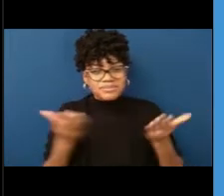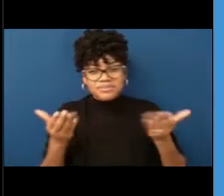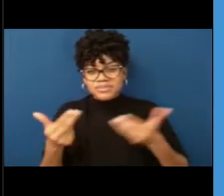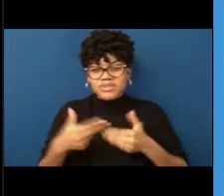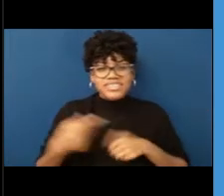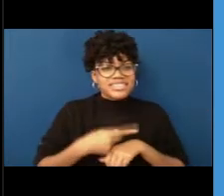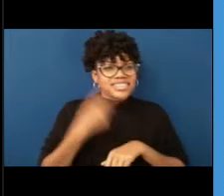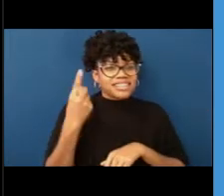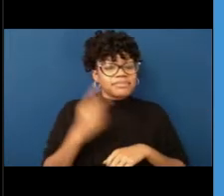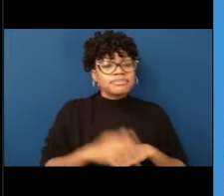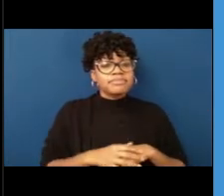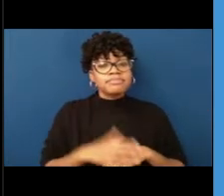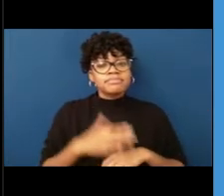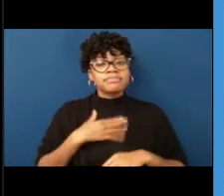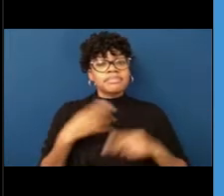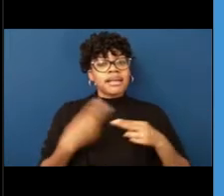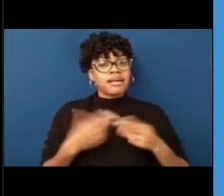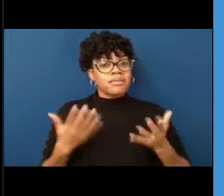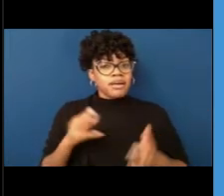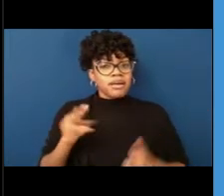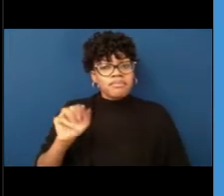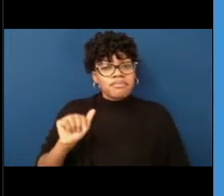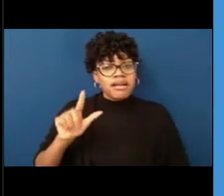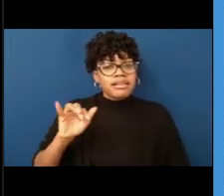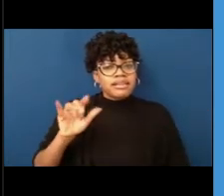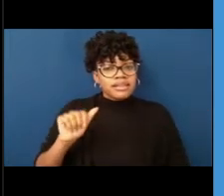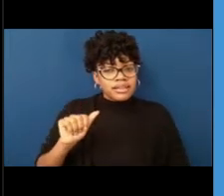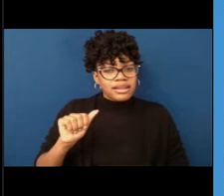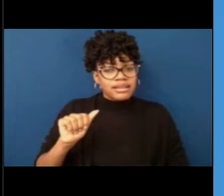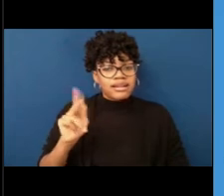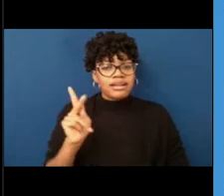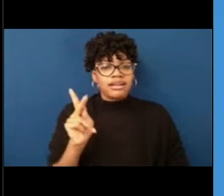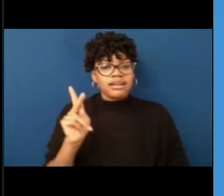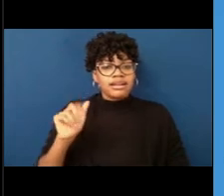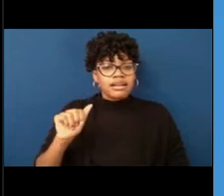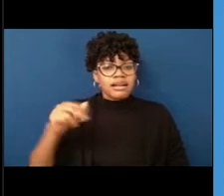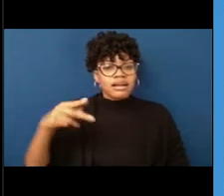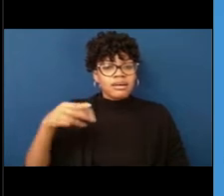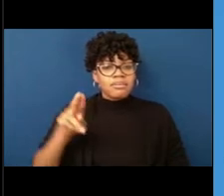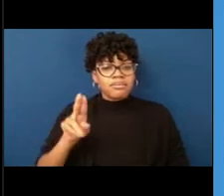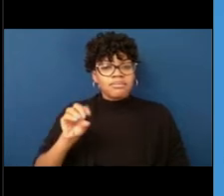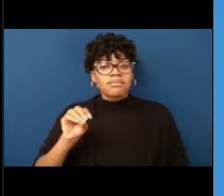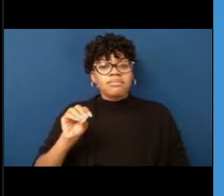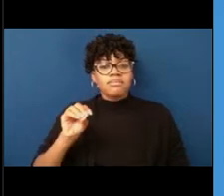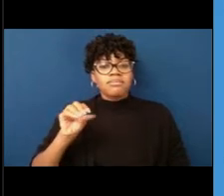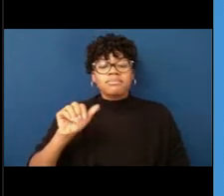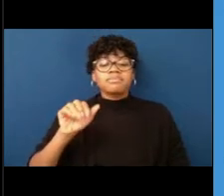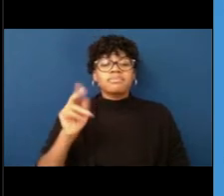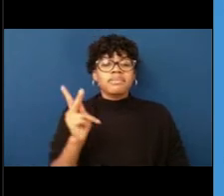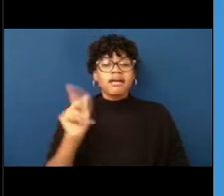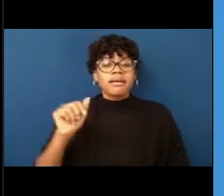So my name is Malia Kapuaonālani Evans, and I was born and raised right here in Hawaii.